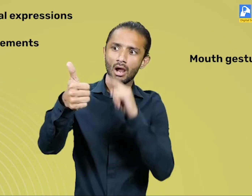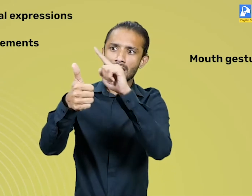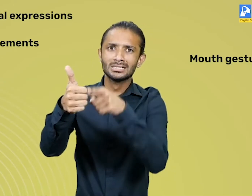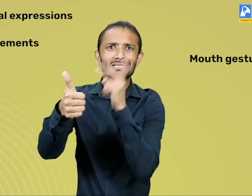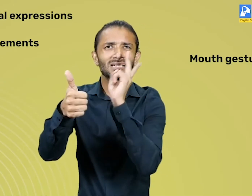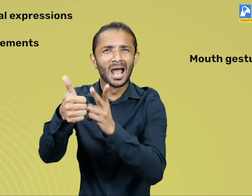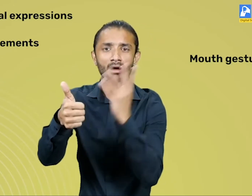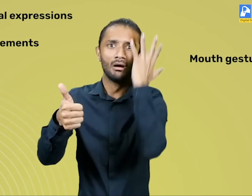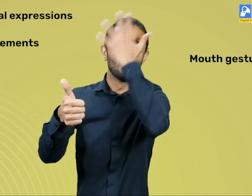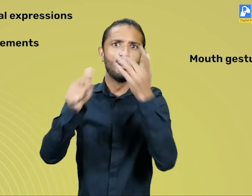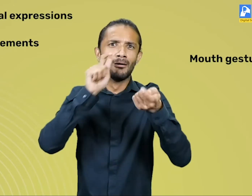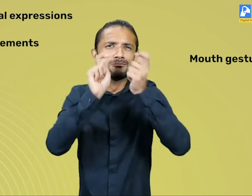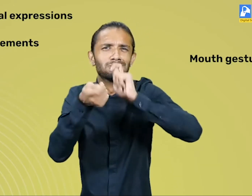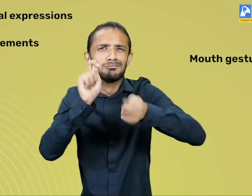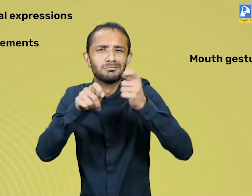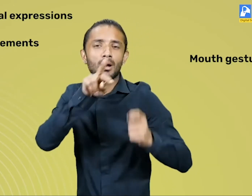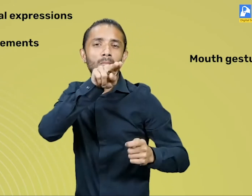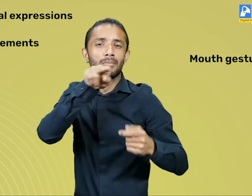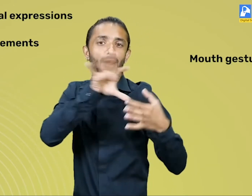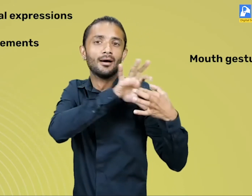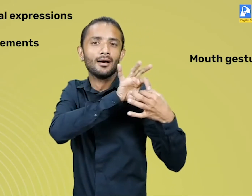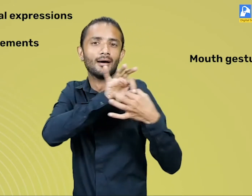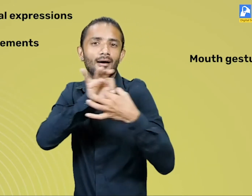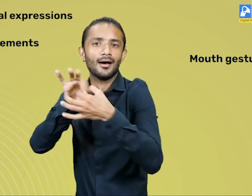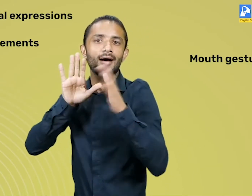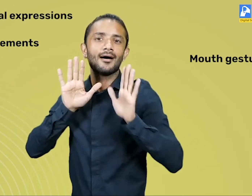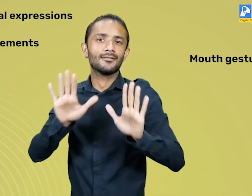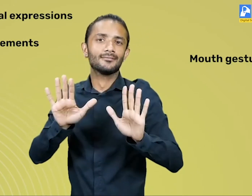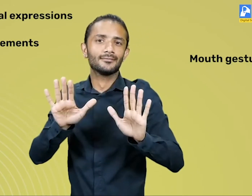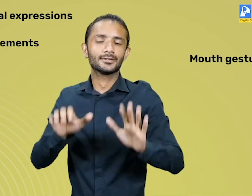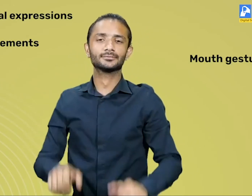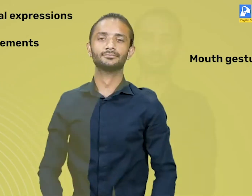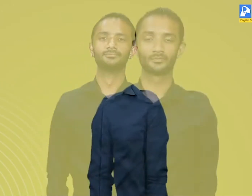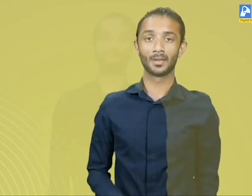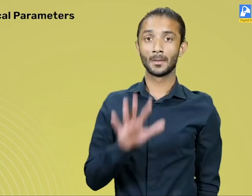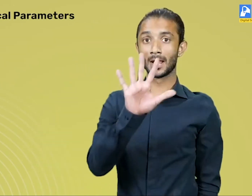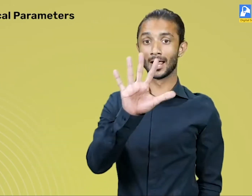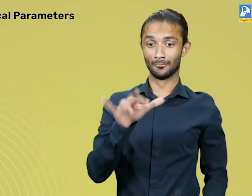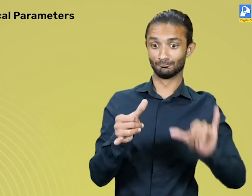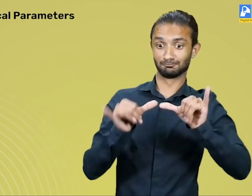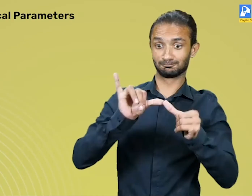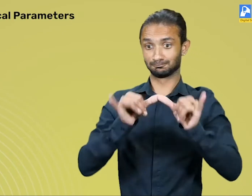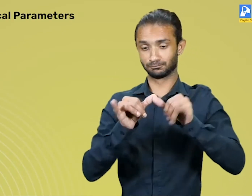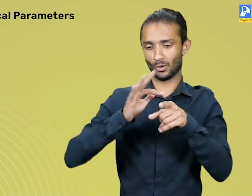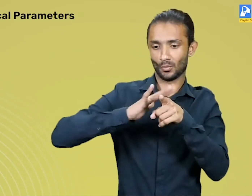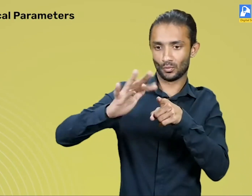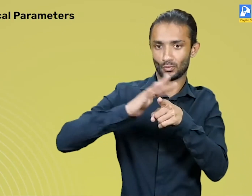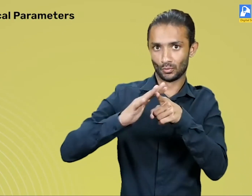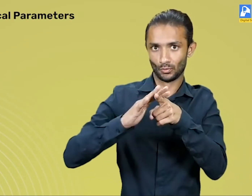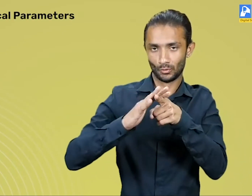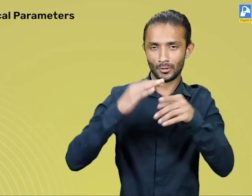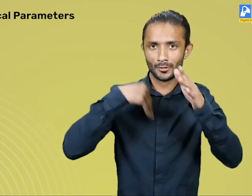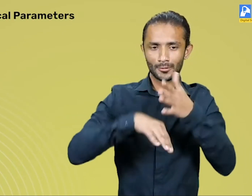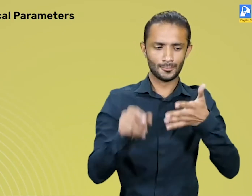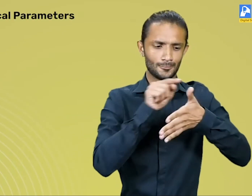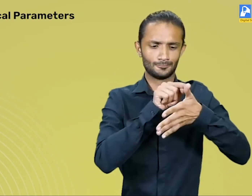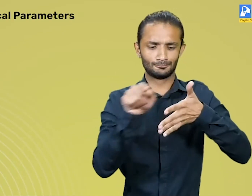In these signs, the handshape is the same, but the facial expressions are different and meaningful. There are five phonological parameters.